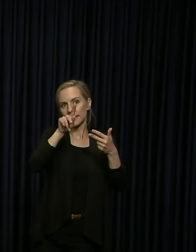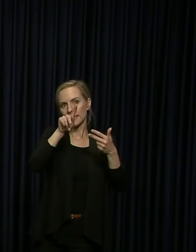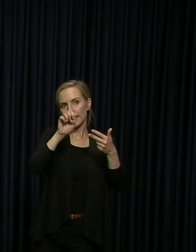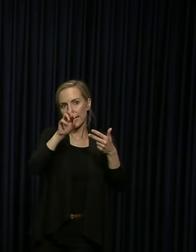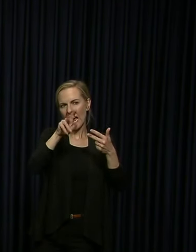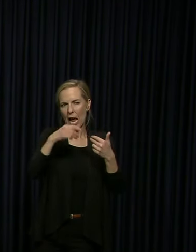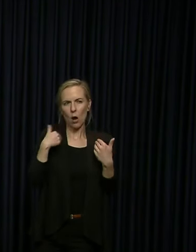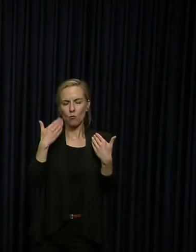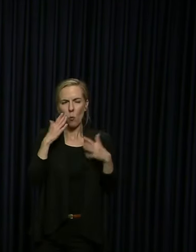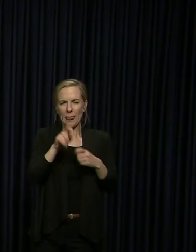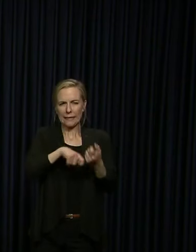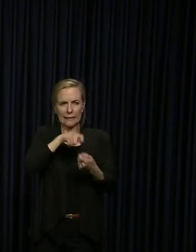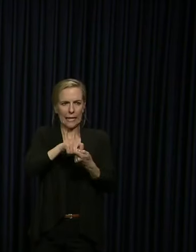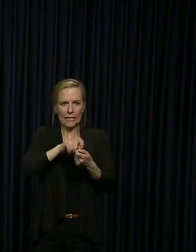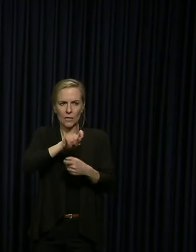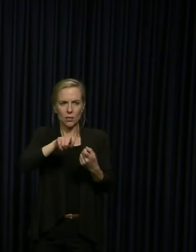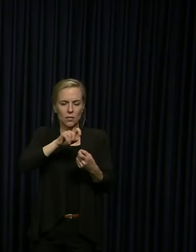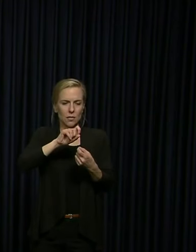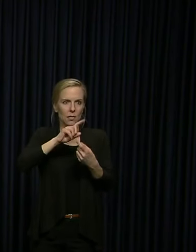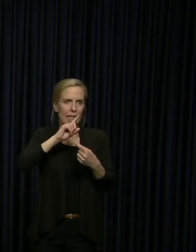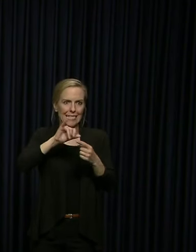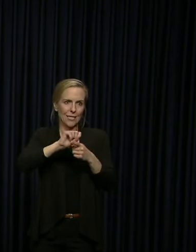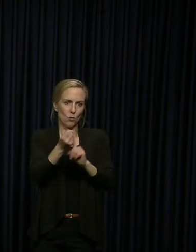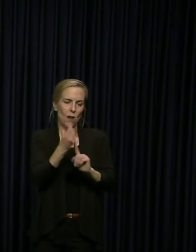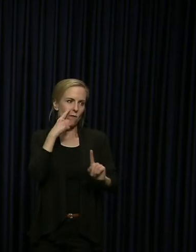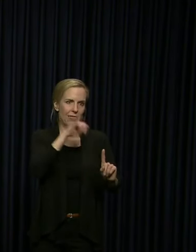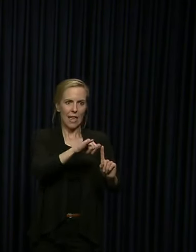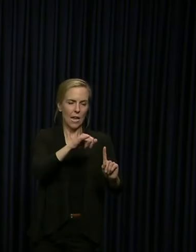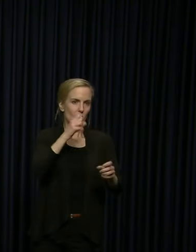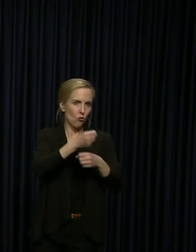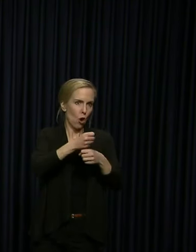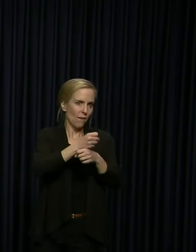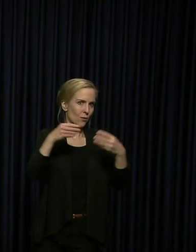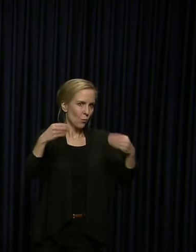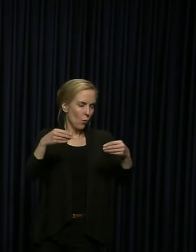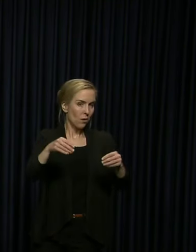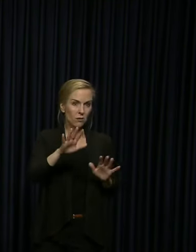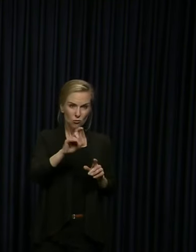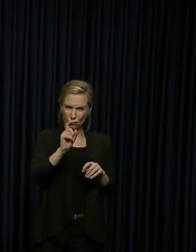FROM HOME FOR THE LAST -- WHAT? -- THREE, FOUR WEEKS AND